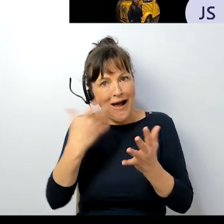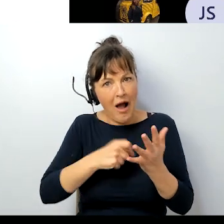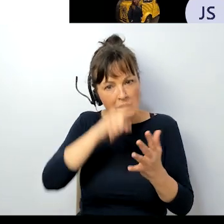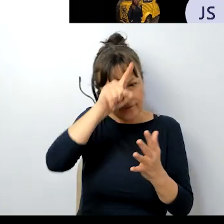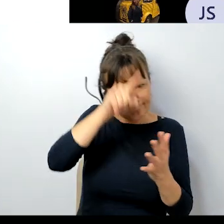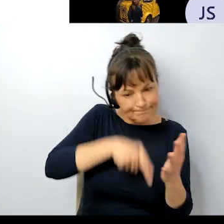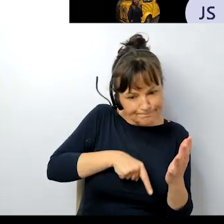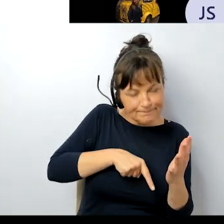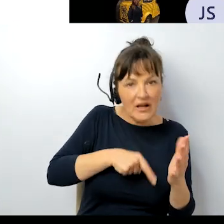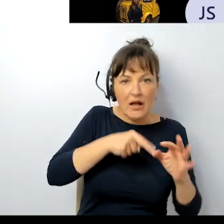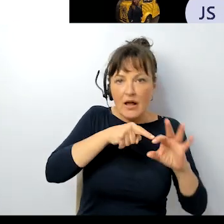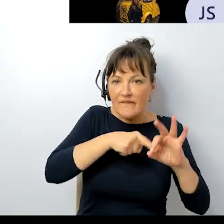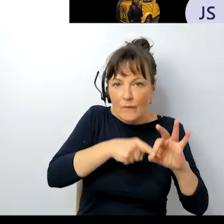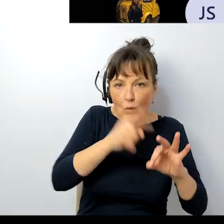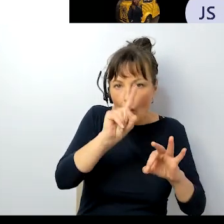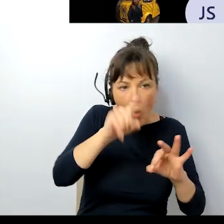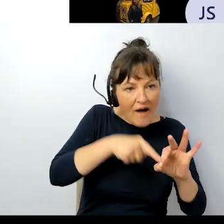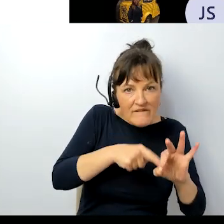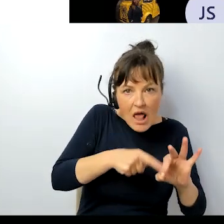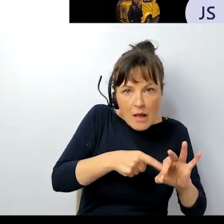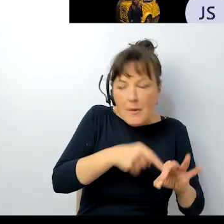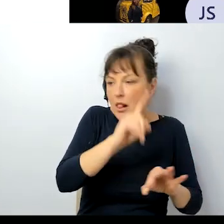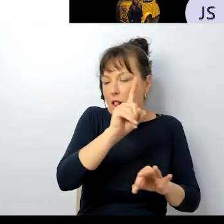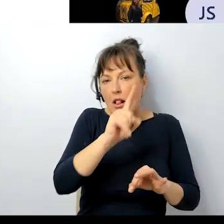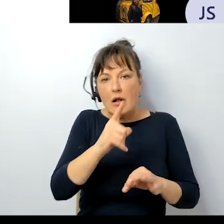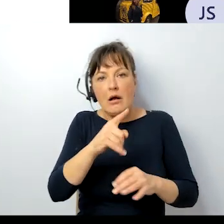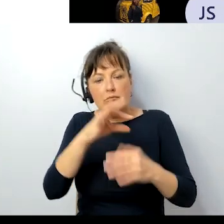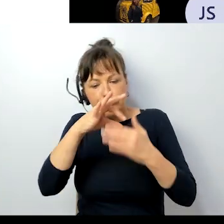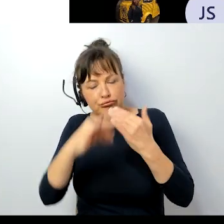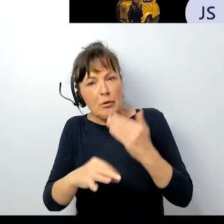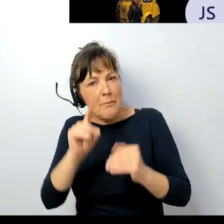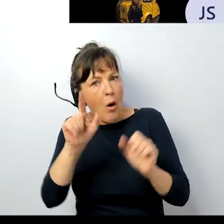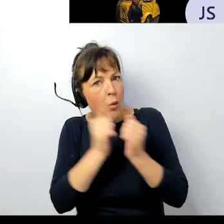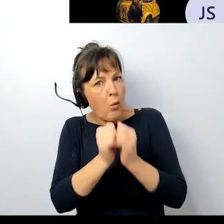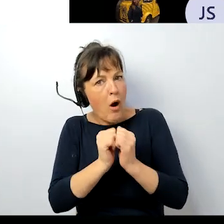are available under the vacancy search, however it's important to remember to also look on other